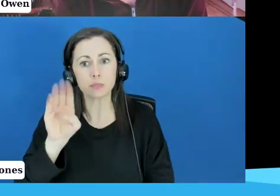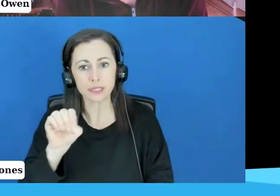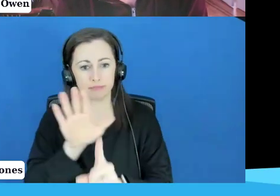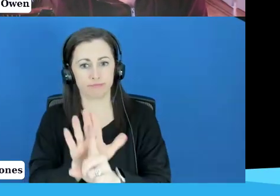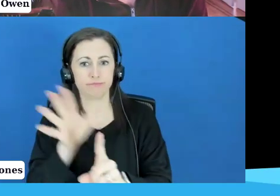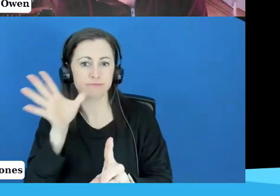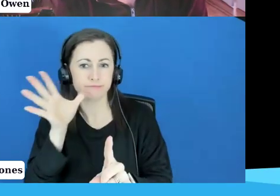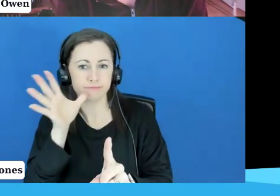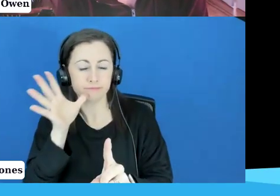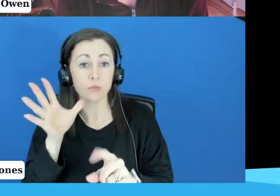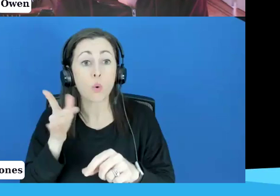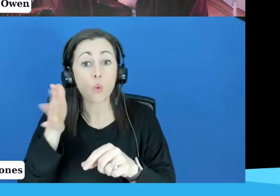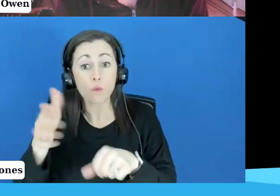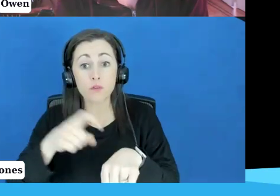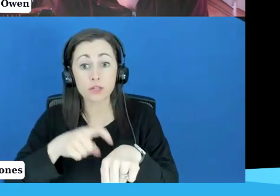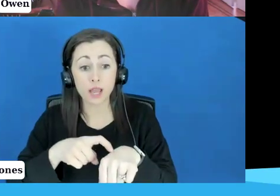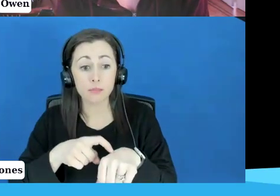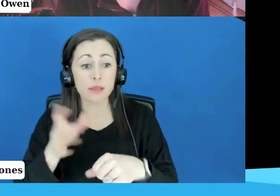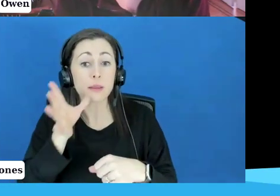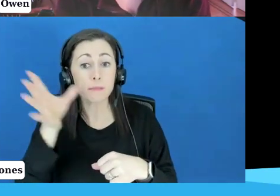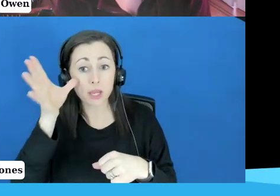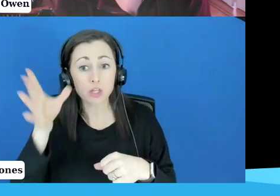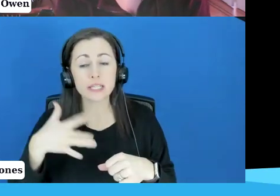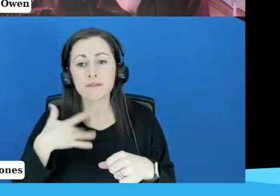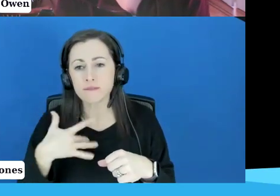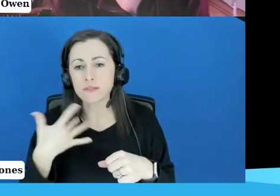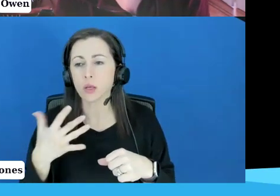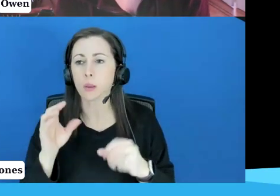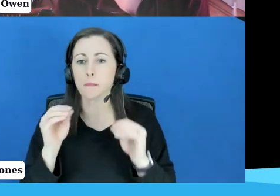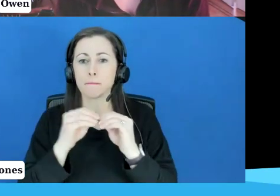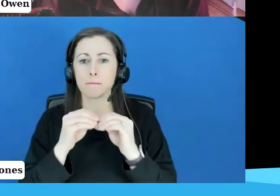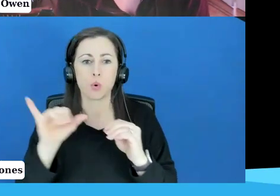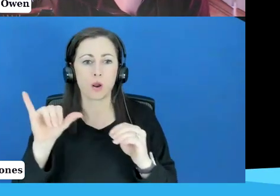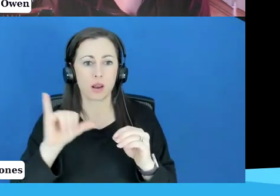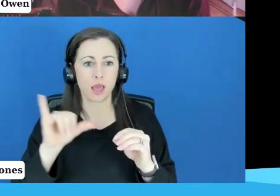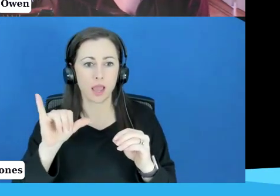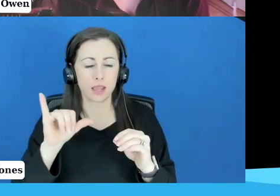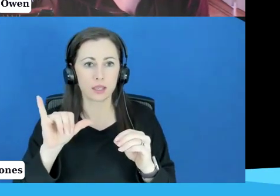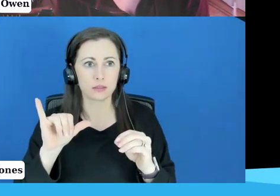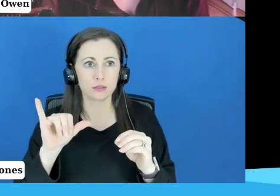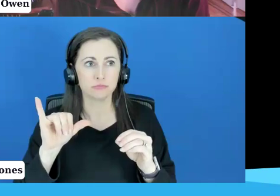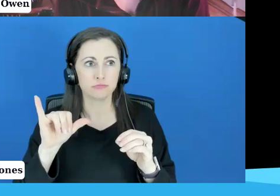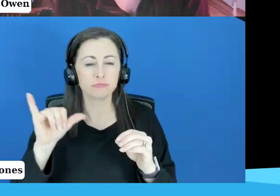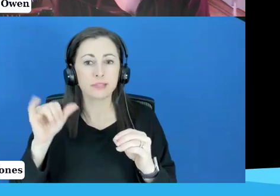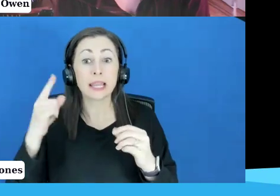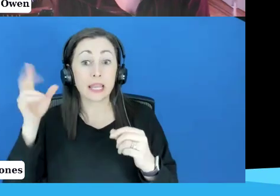With time, parenting has started to feel more and more like hearing a cover of a song I've known by heart since I was a child.